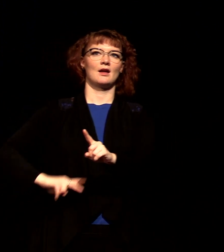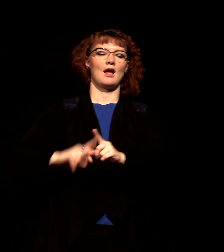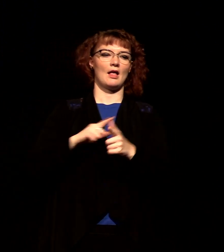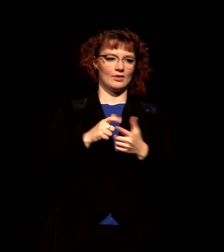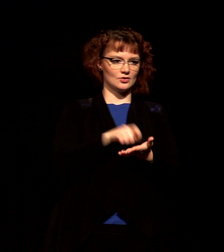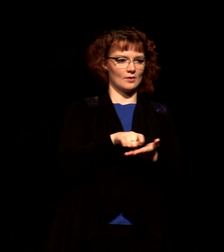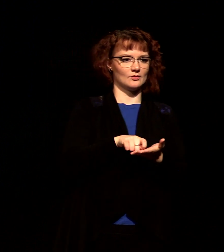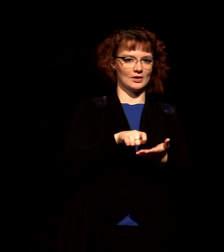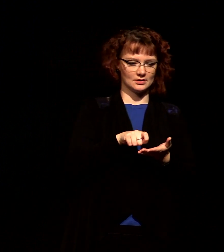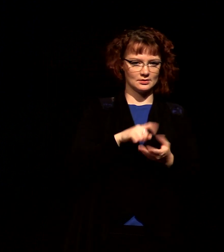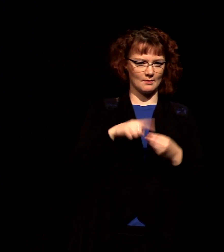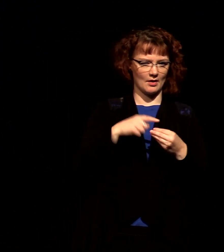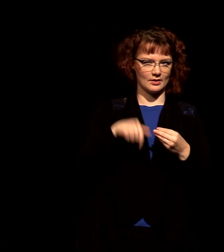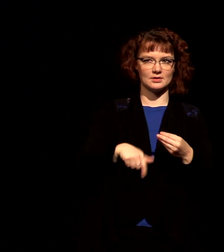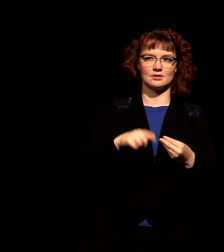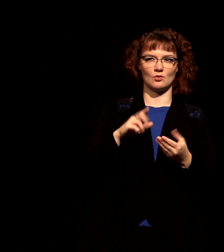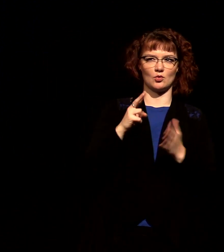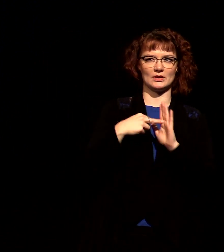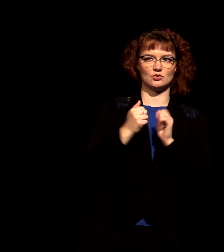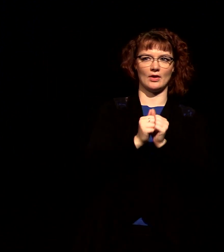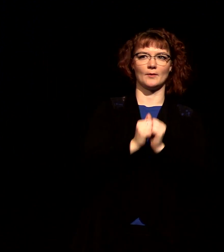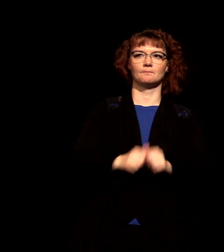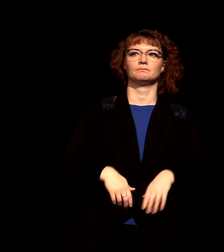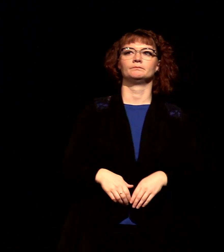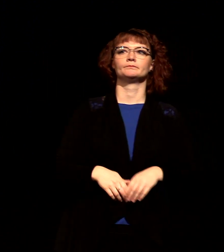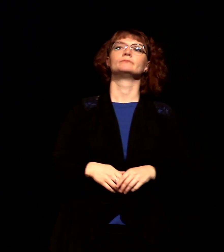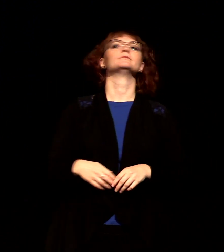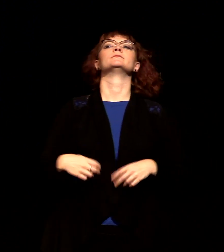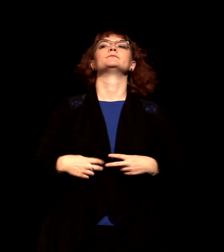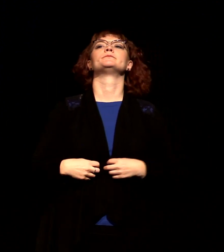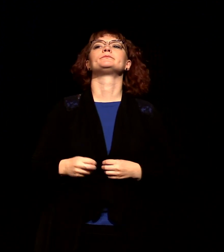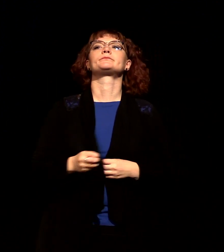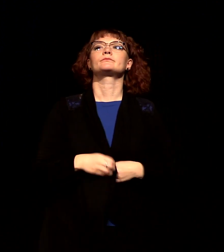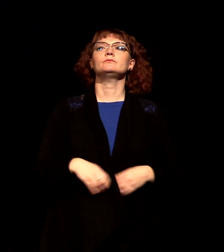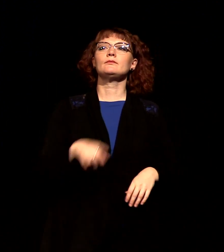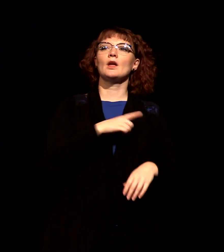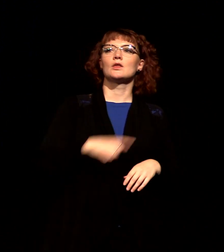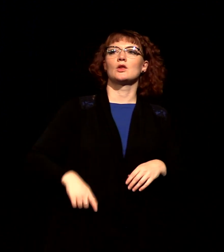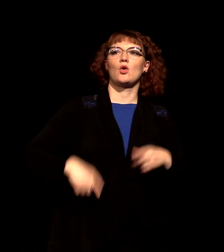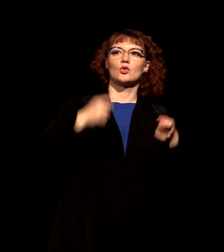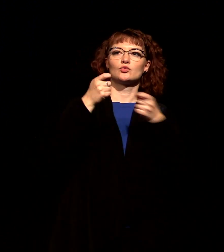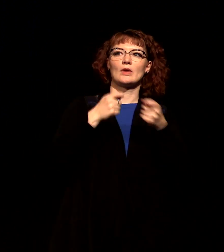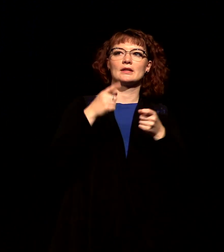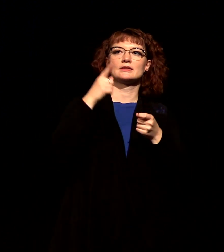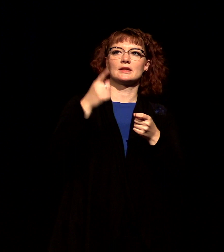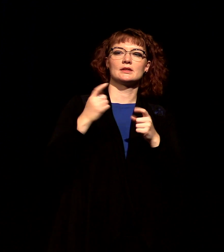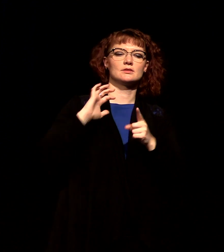93. verses one and two, The Lord reigns he is robed in majesty,